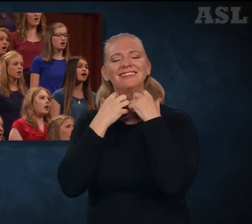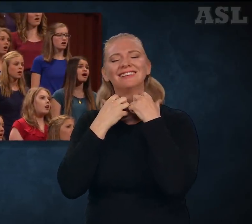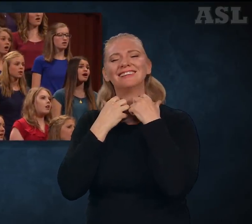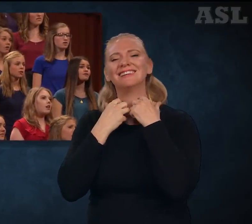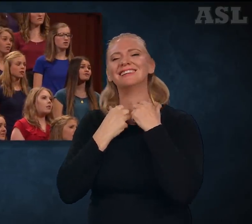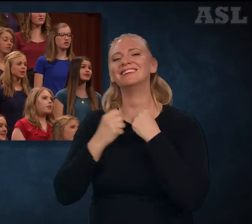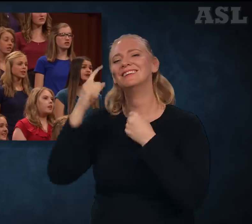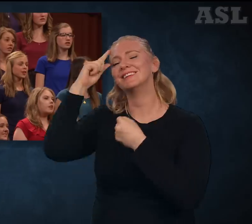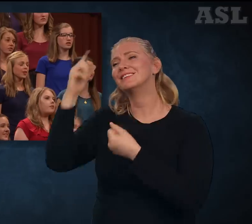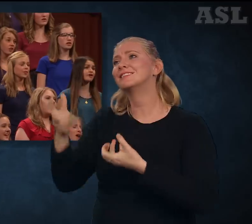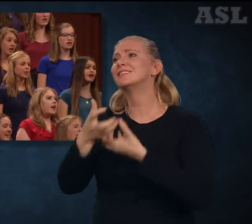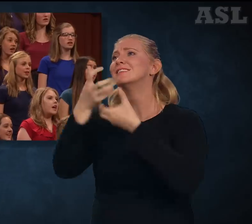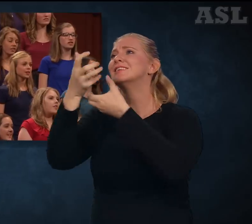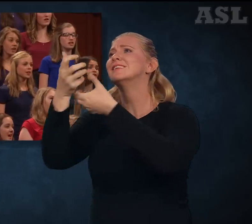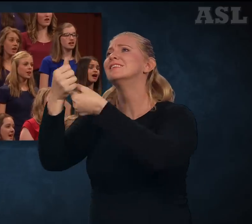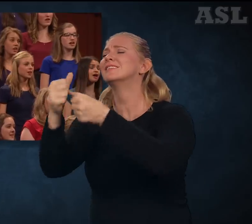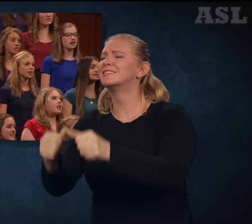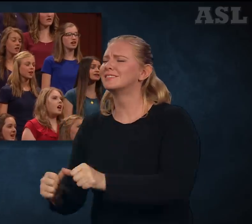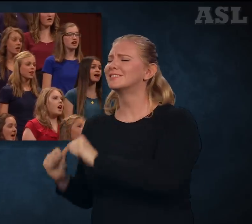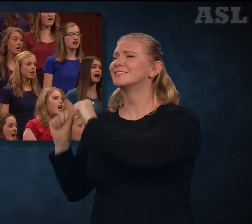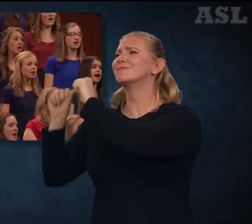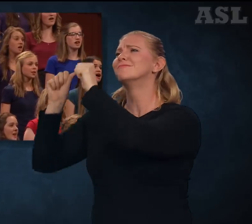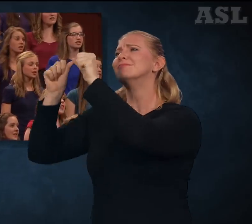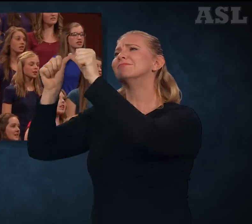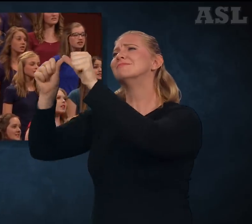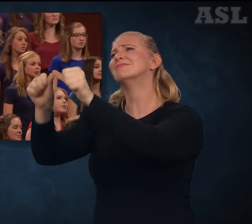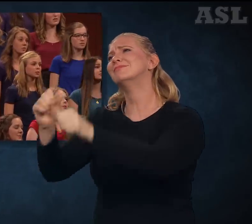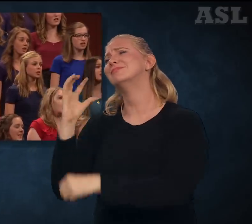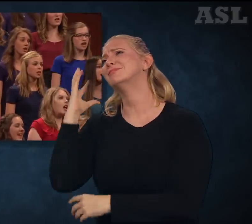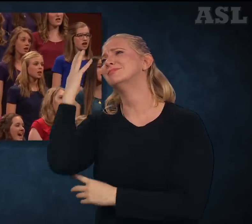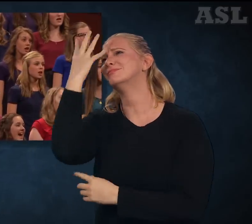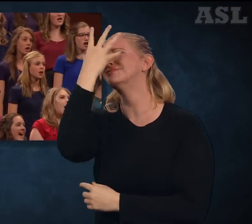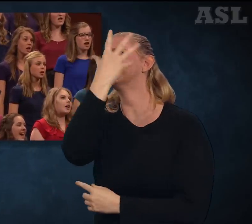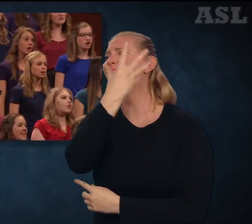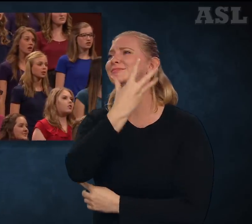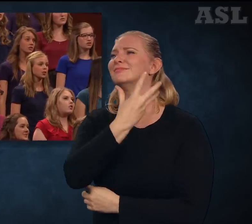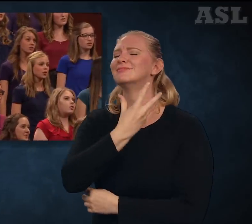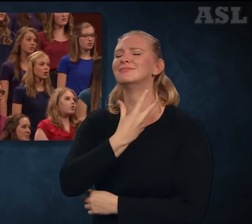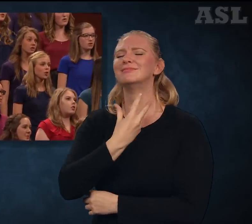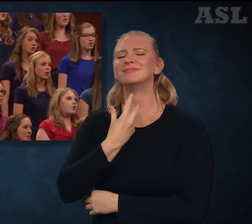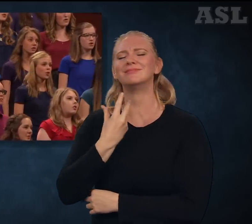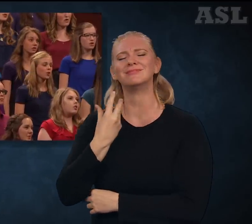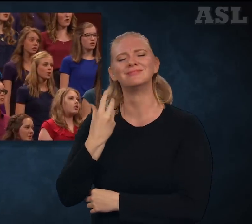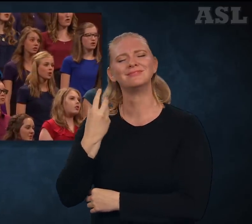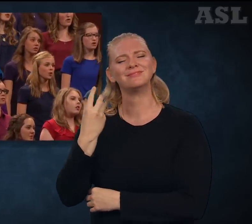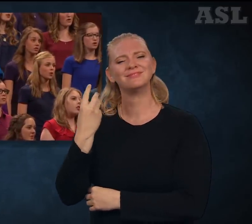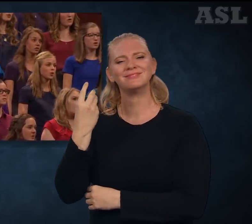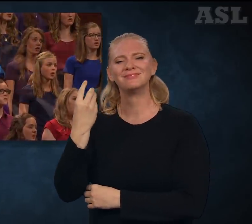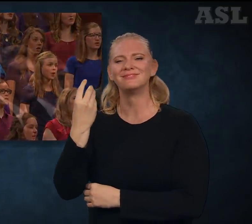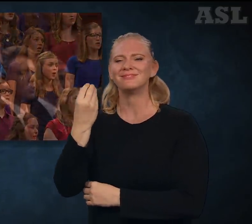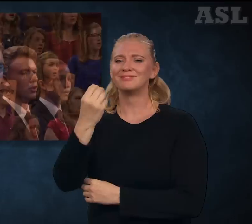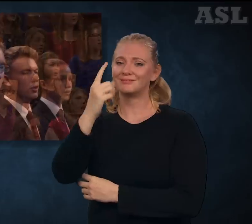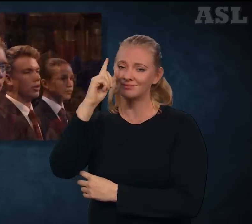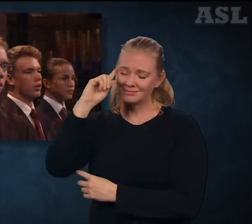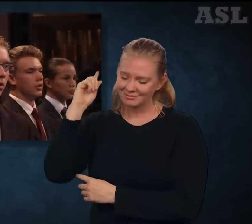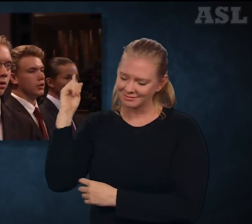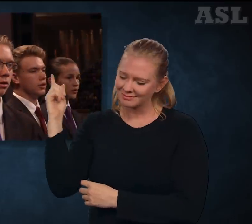FOR LOVING FAITH AND ENDLESS SPLENDOR,